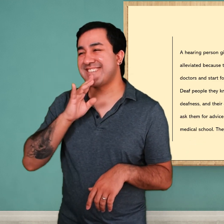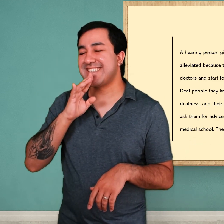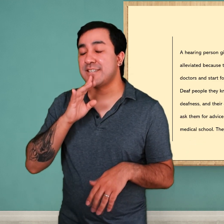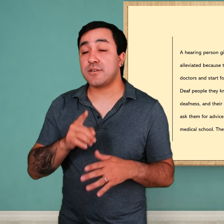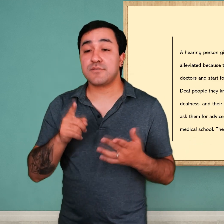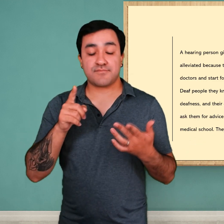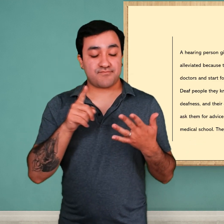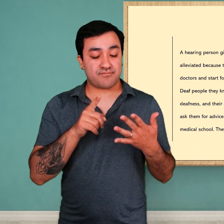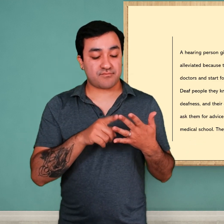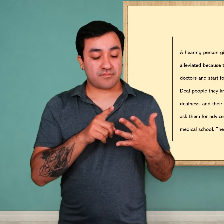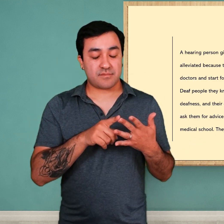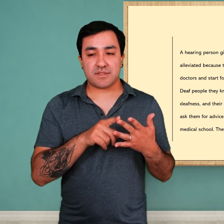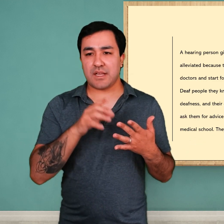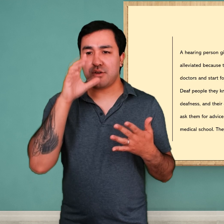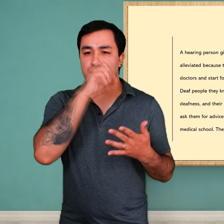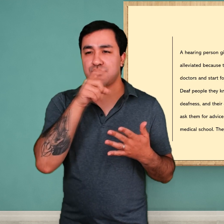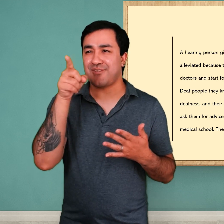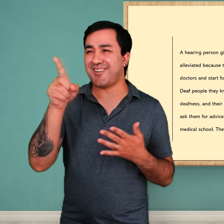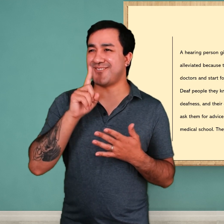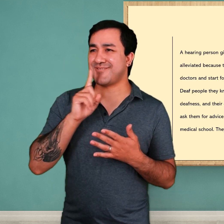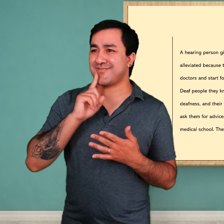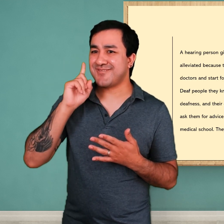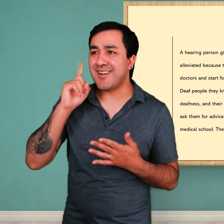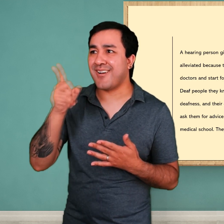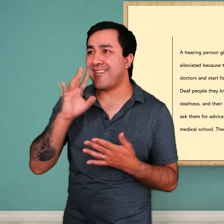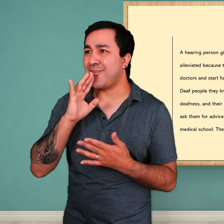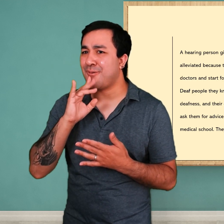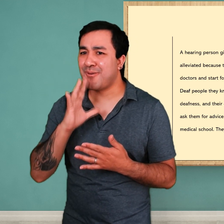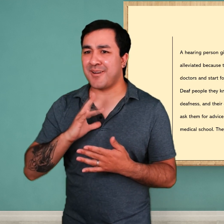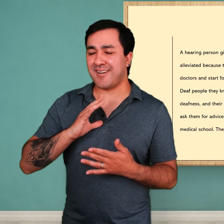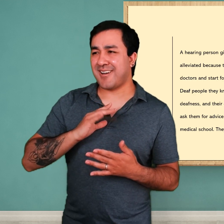Assuming Deaf people with better speech/English skills are superior.